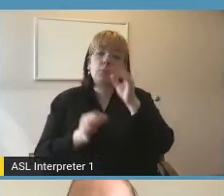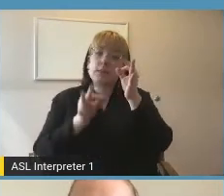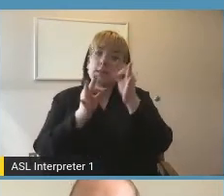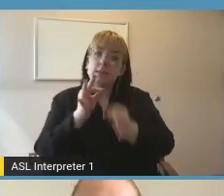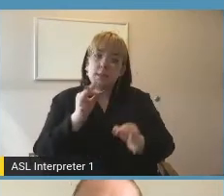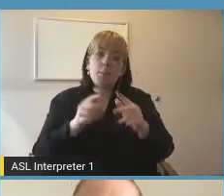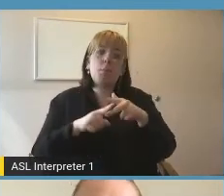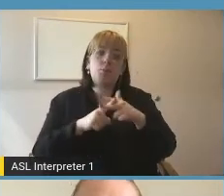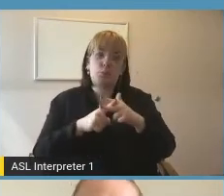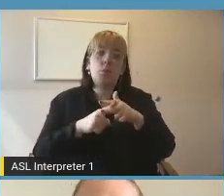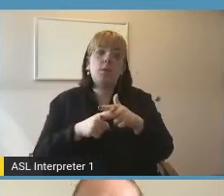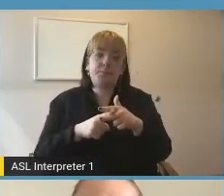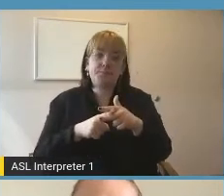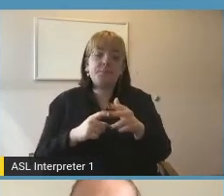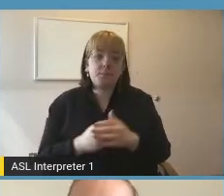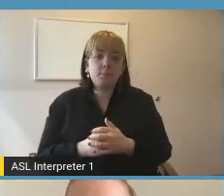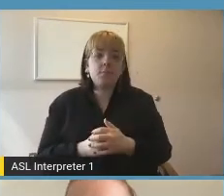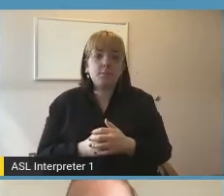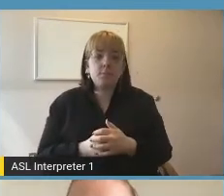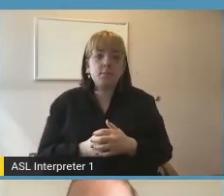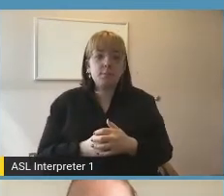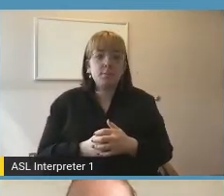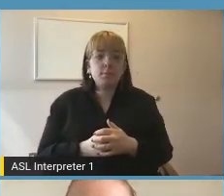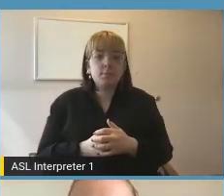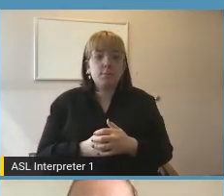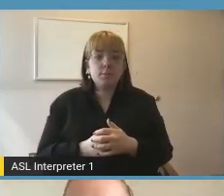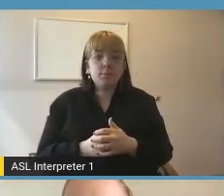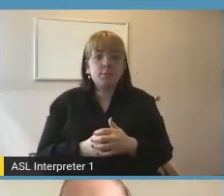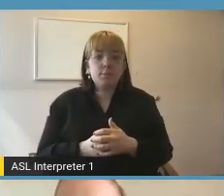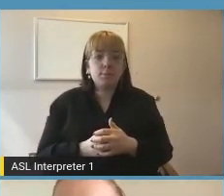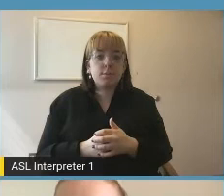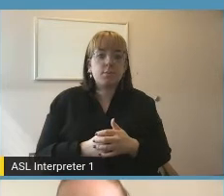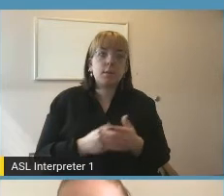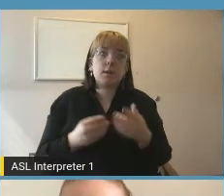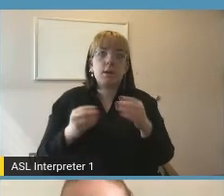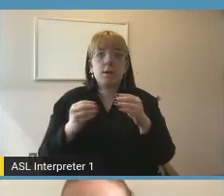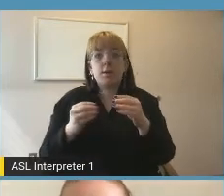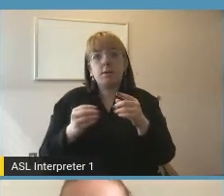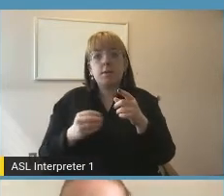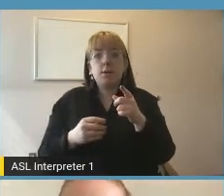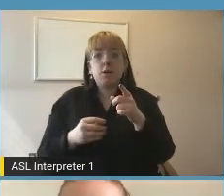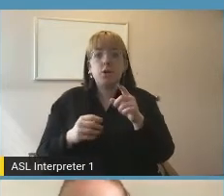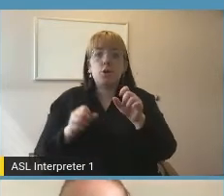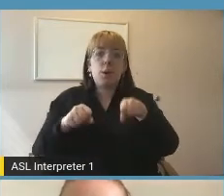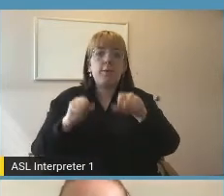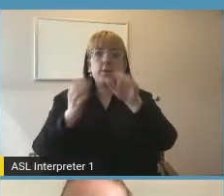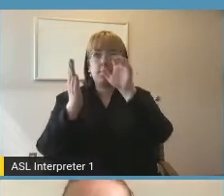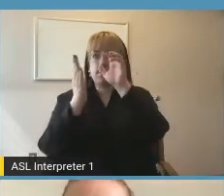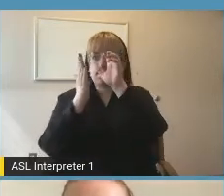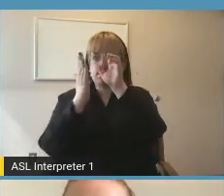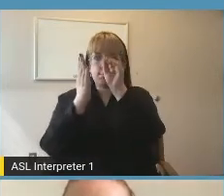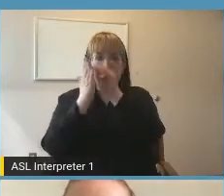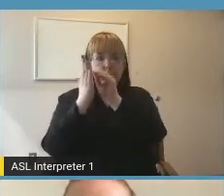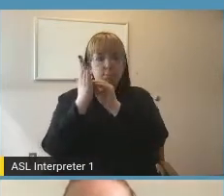use. So this is the -- this is what you have to fill out if you want to do with auphonic.